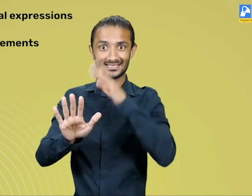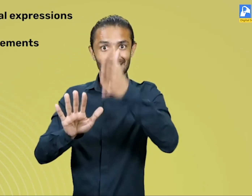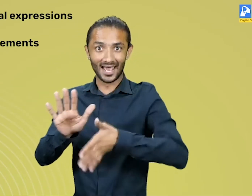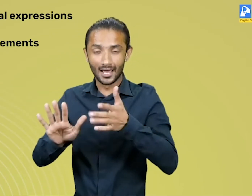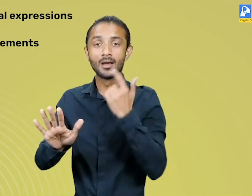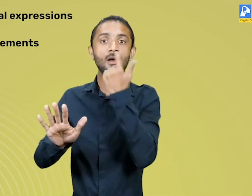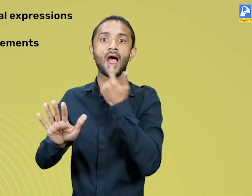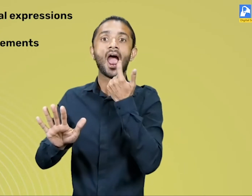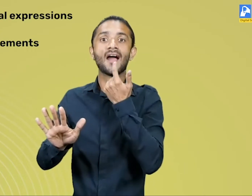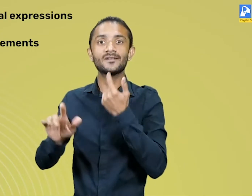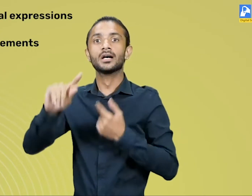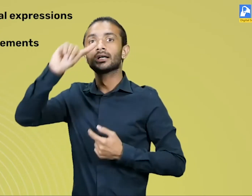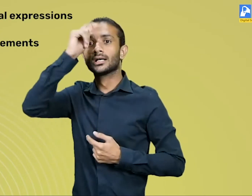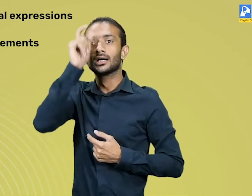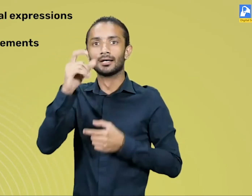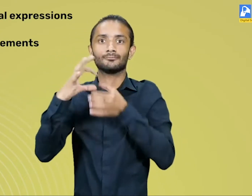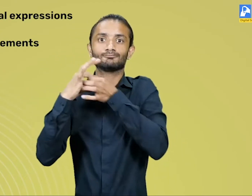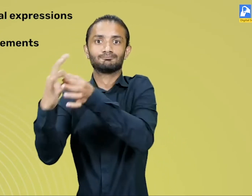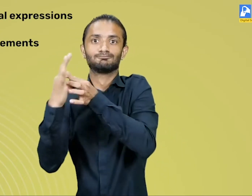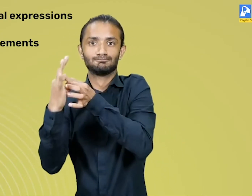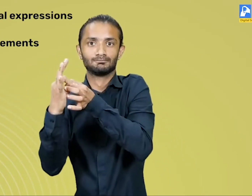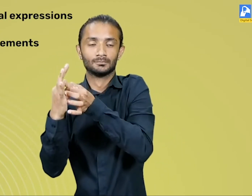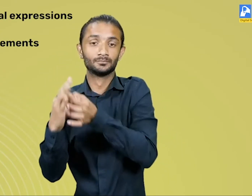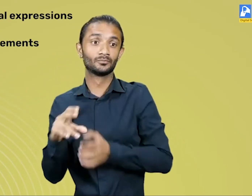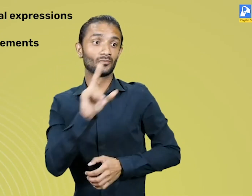Where mouthing is connected with the sign.